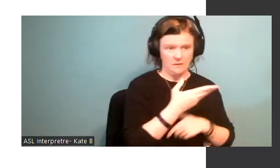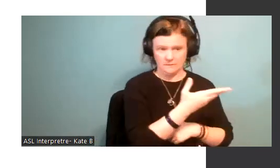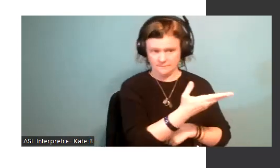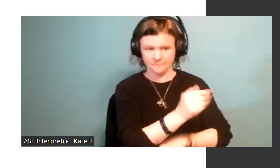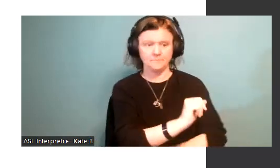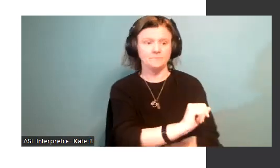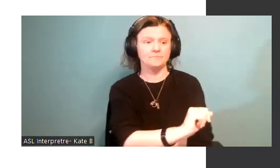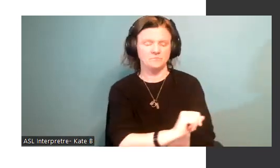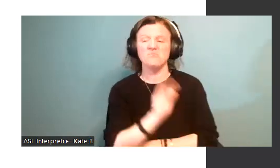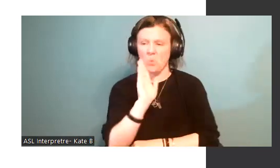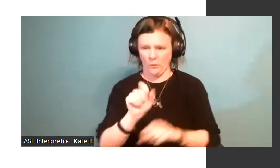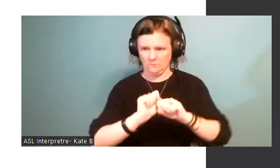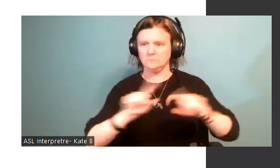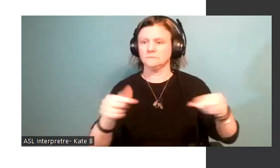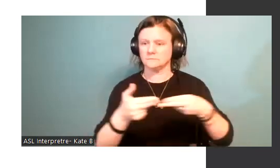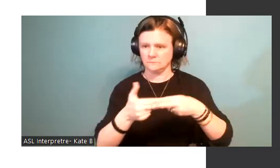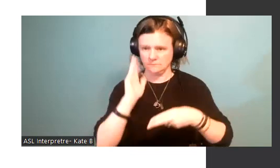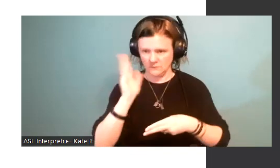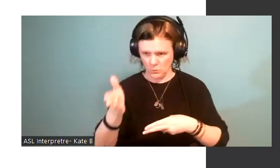some of you at that time.